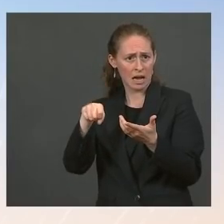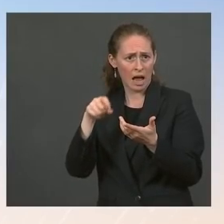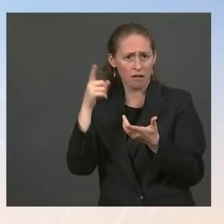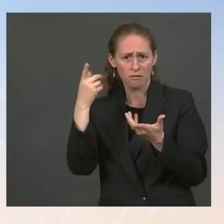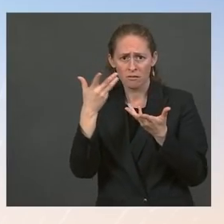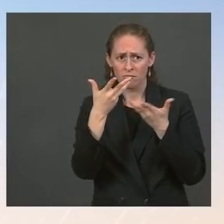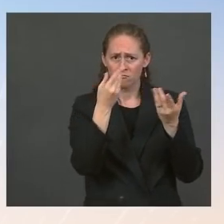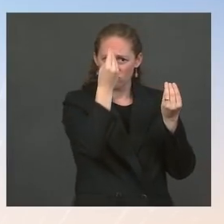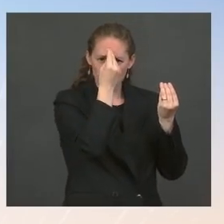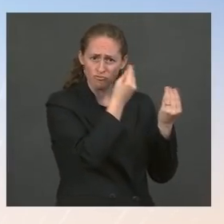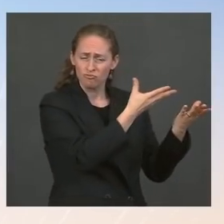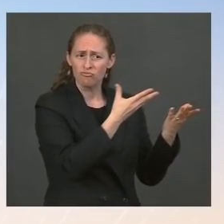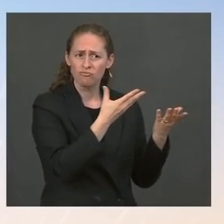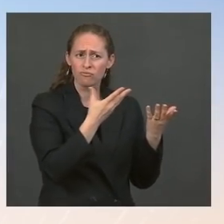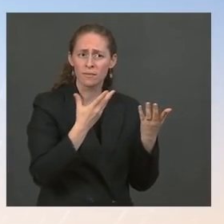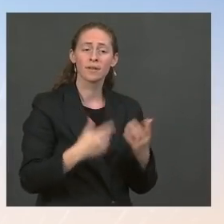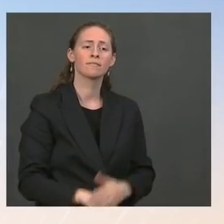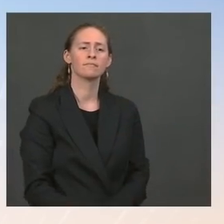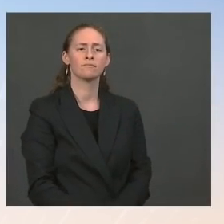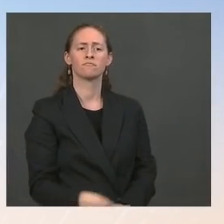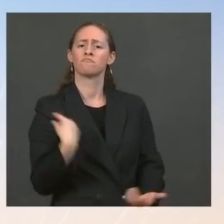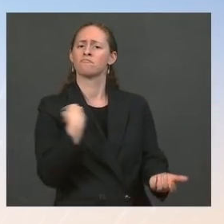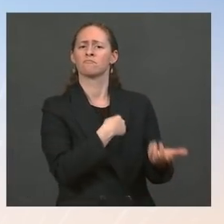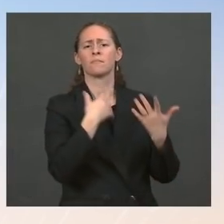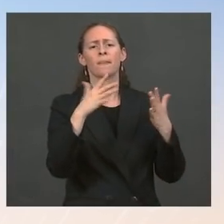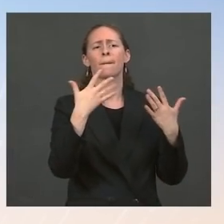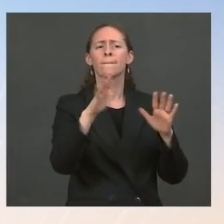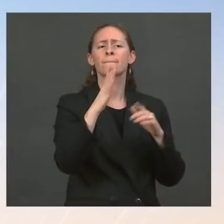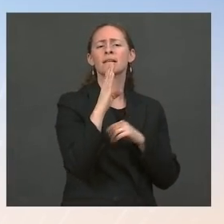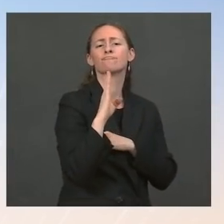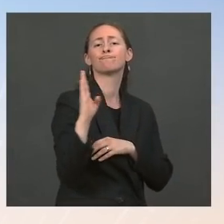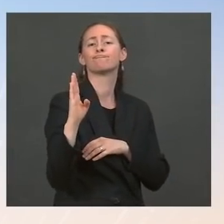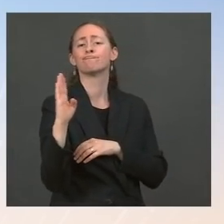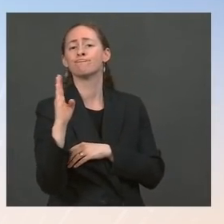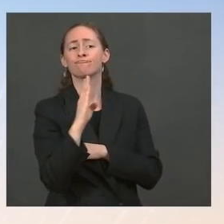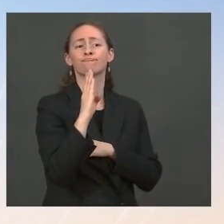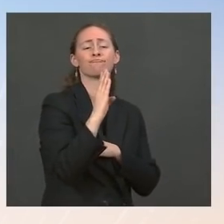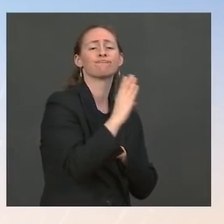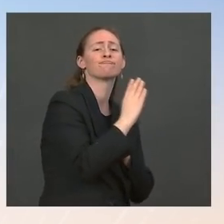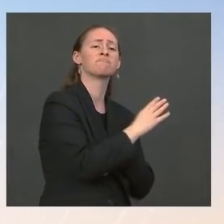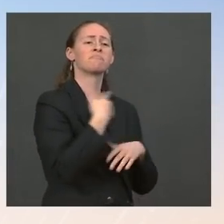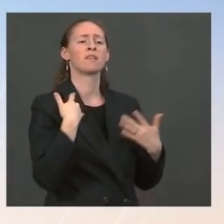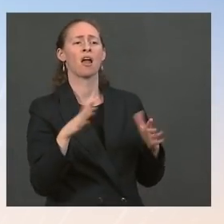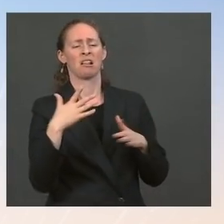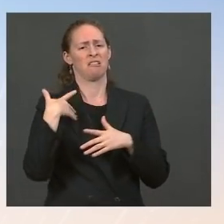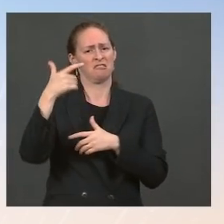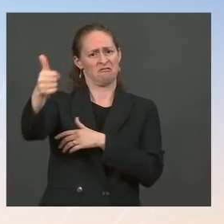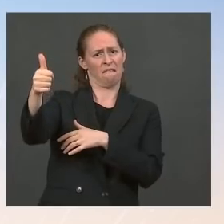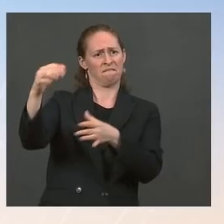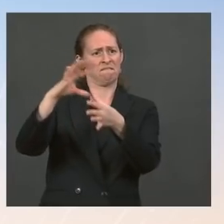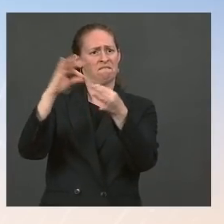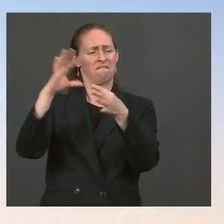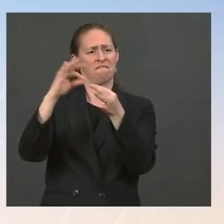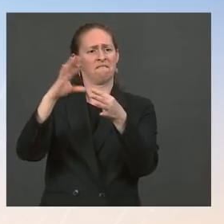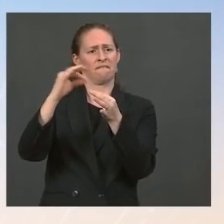Ms. Psaki: There are a range of conversations happening behind the scenes. I'll let these senators outline their proposals, what they support and don't support, themselves.